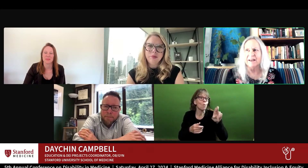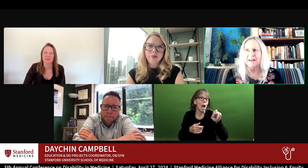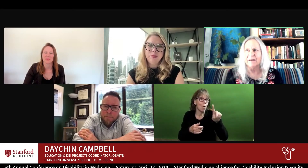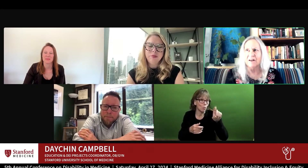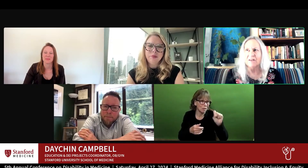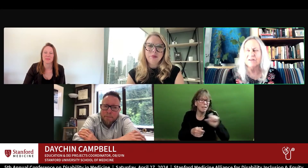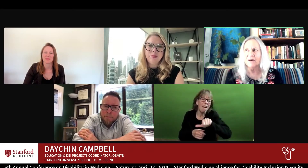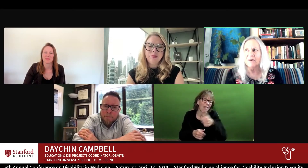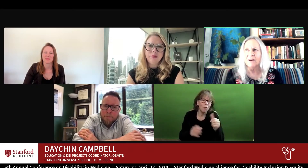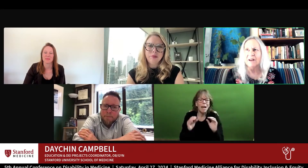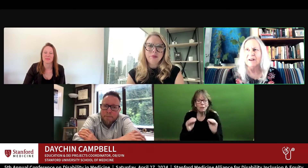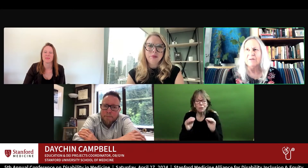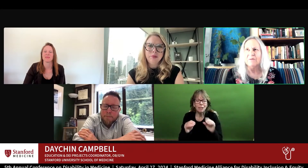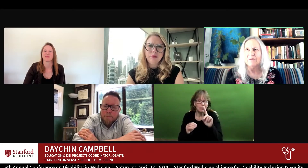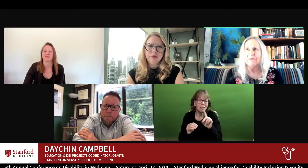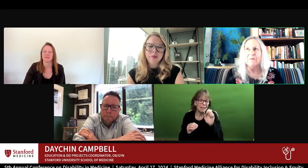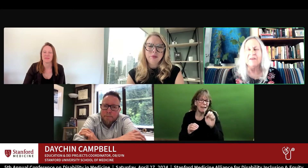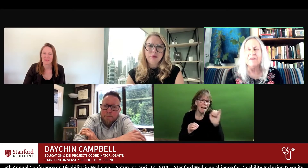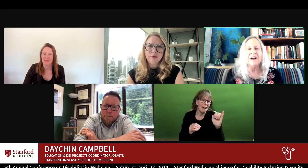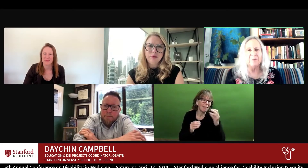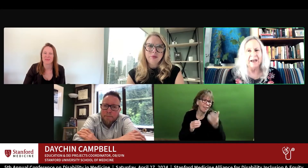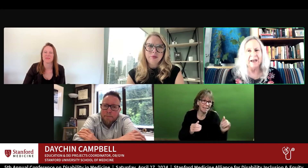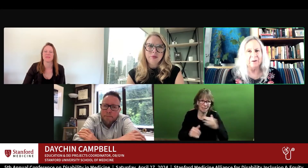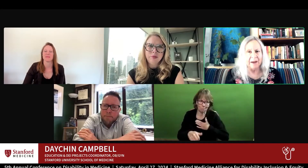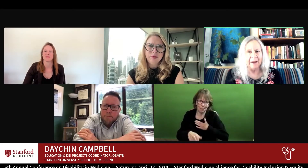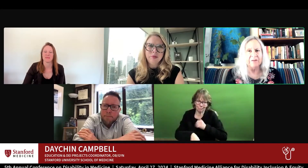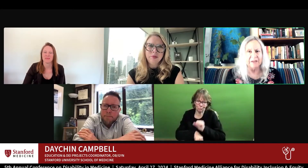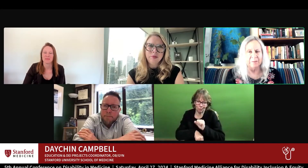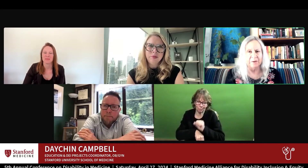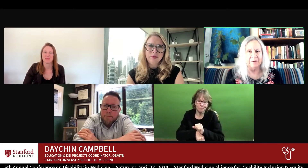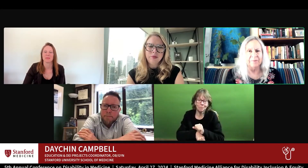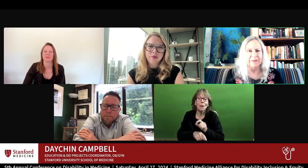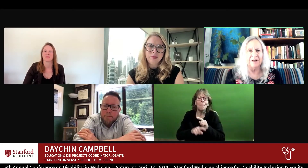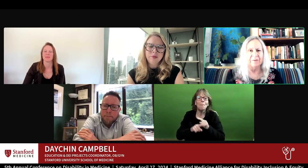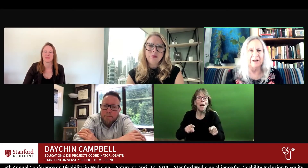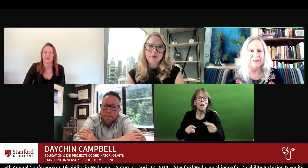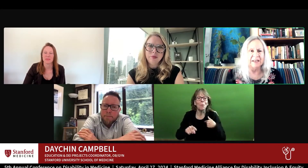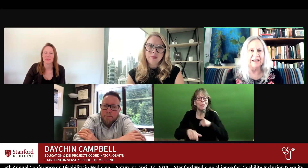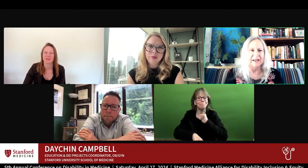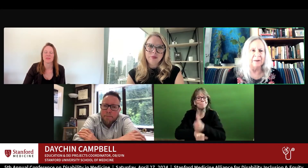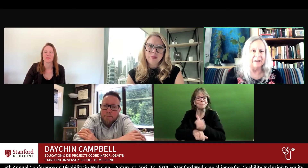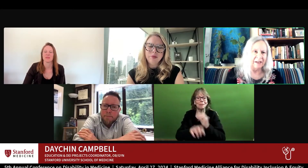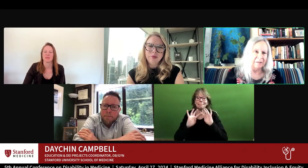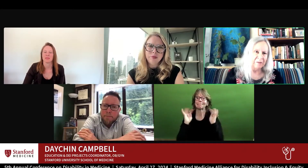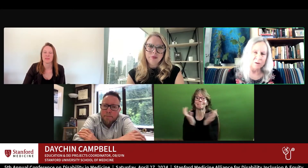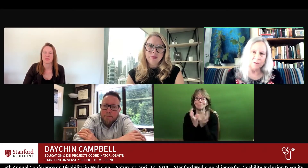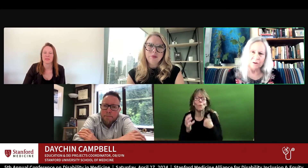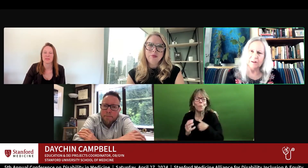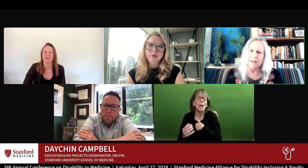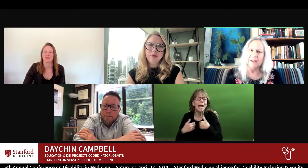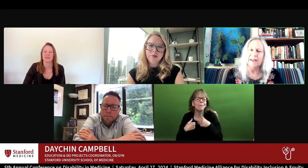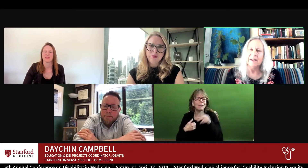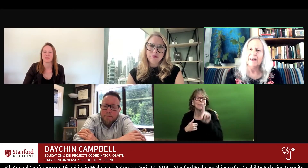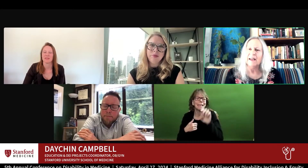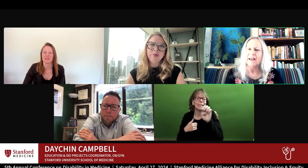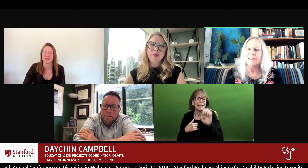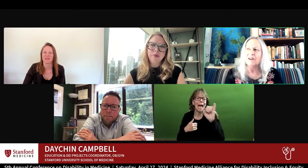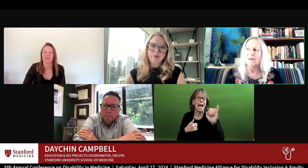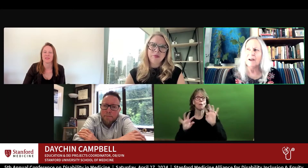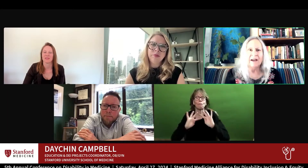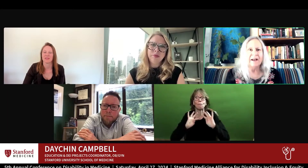And also, from there we had a round table, we have DEI roundtables quarterly, and so I had,